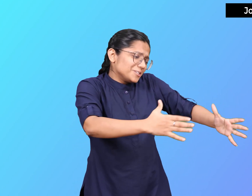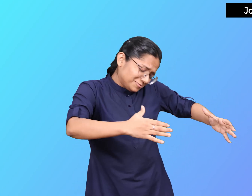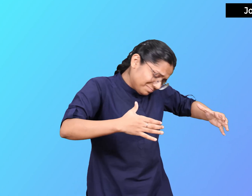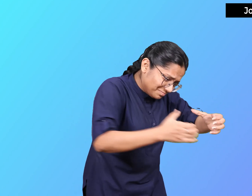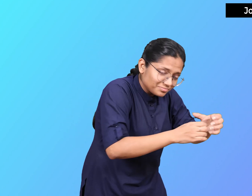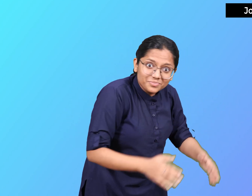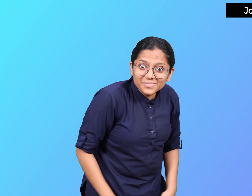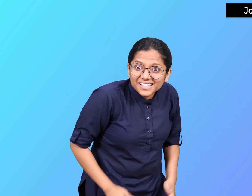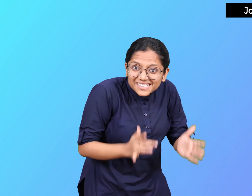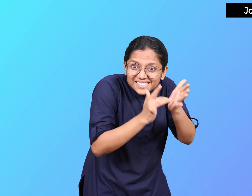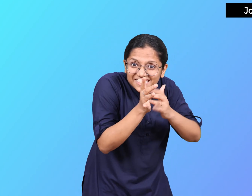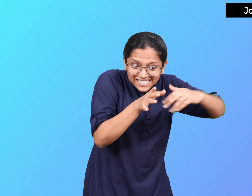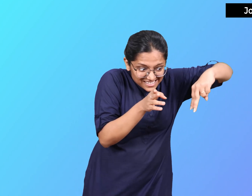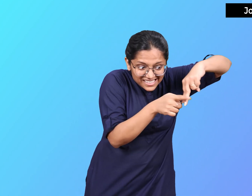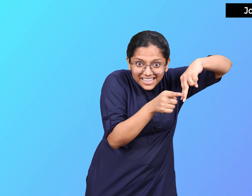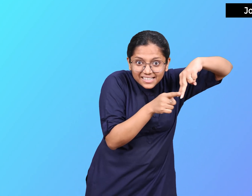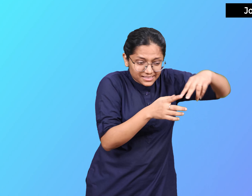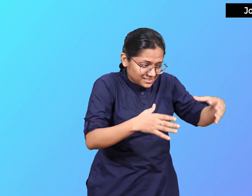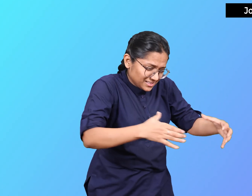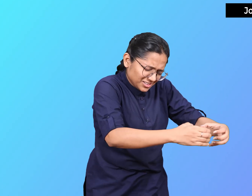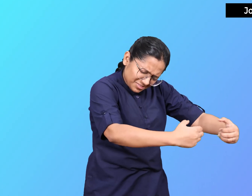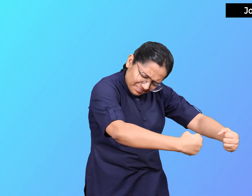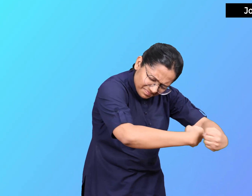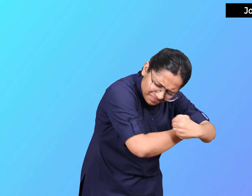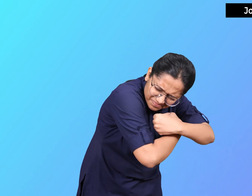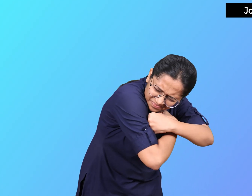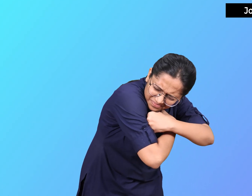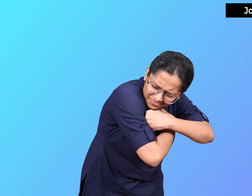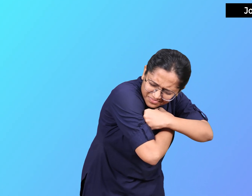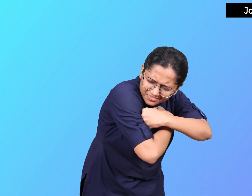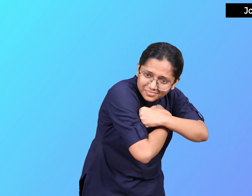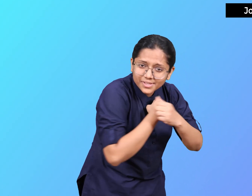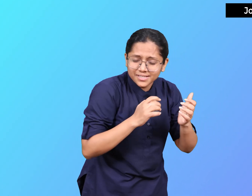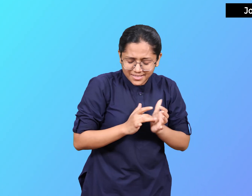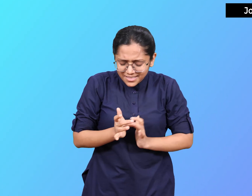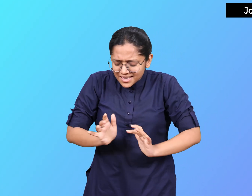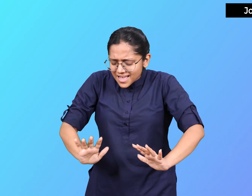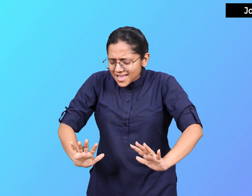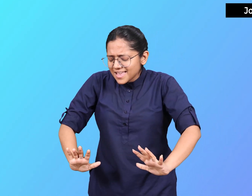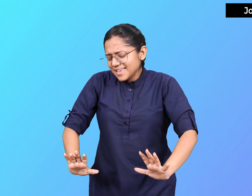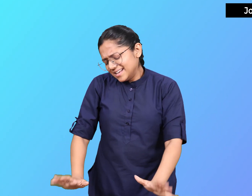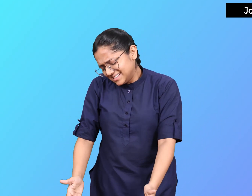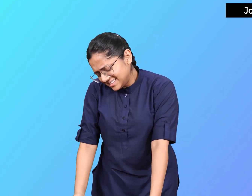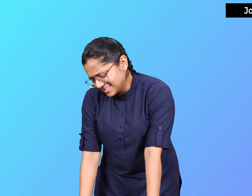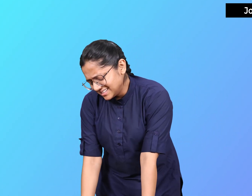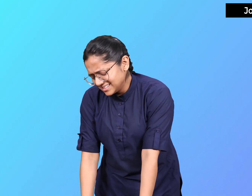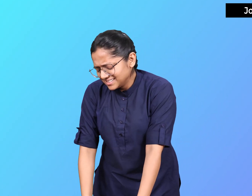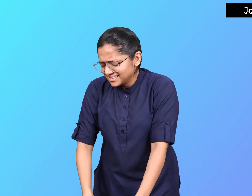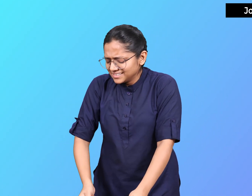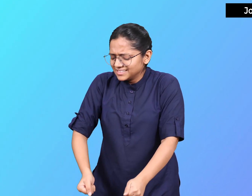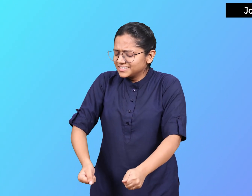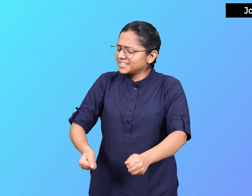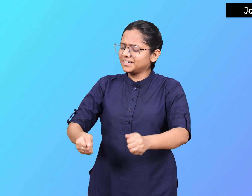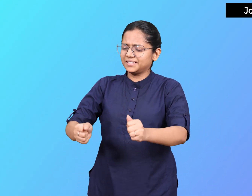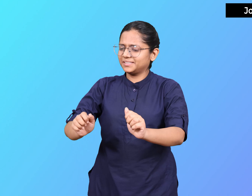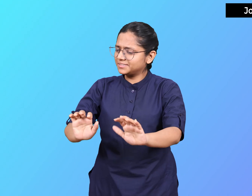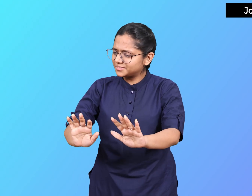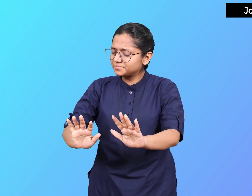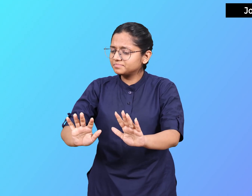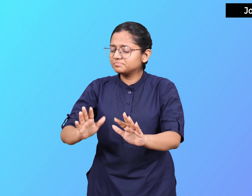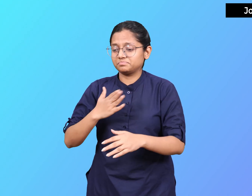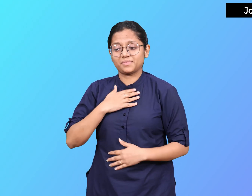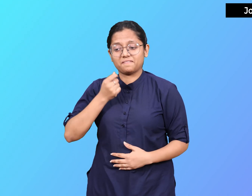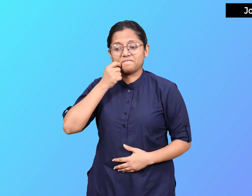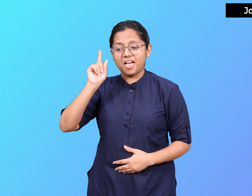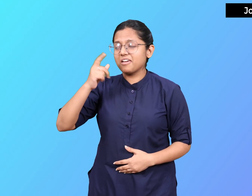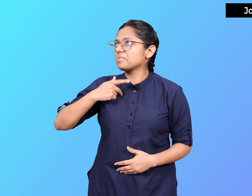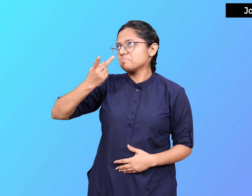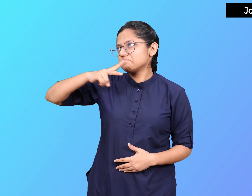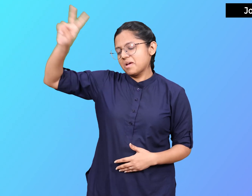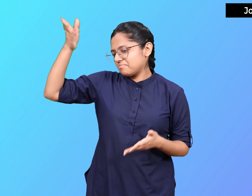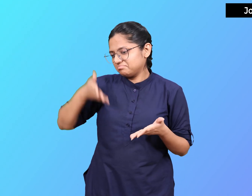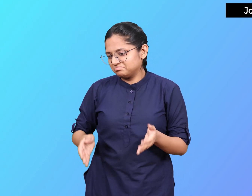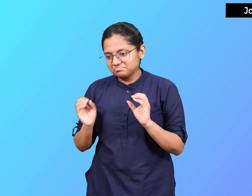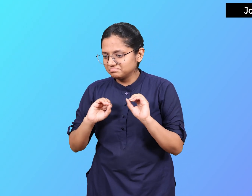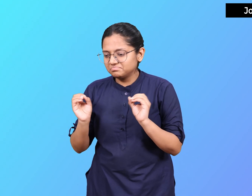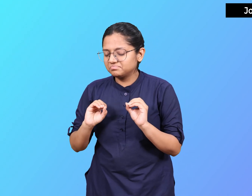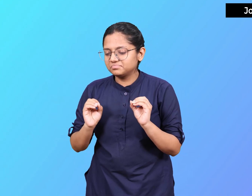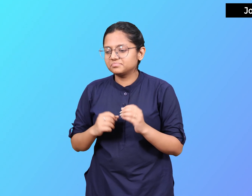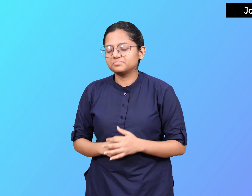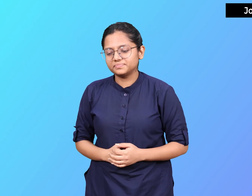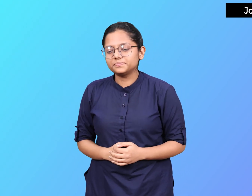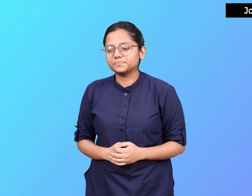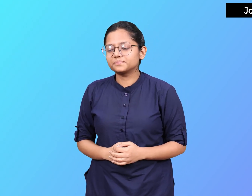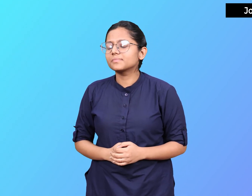Jesus said to her, “You don’t need to hold on to me! I have not yet gone back up to the Father.